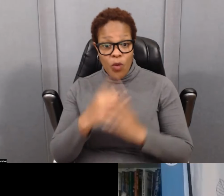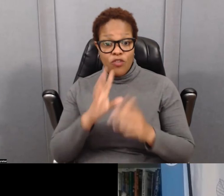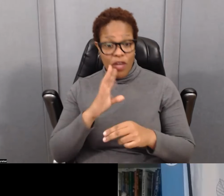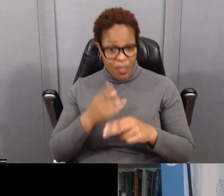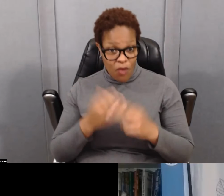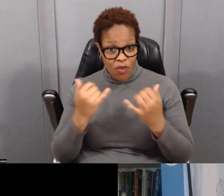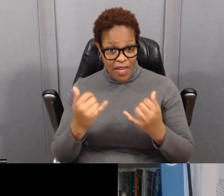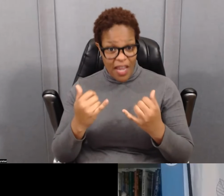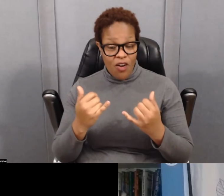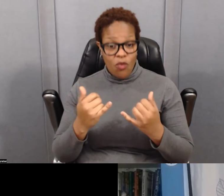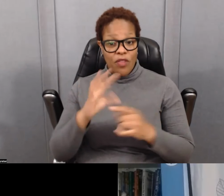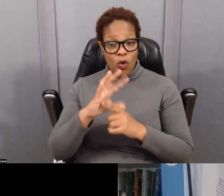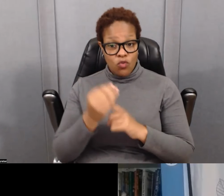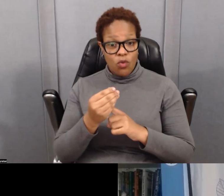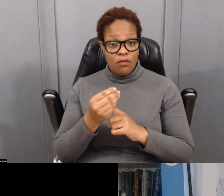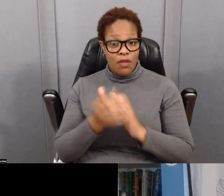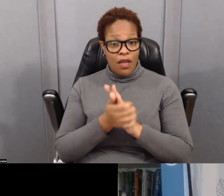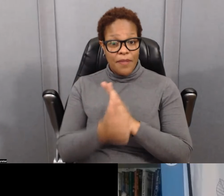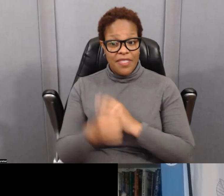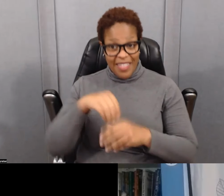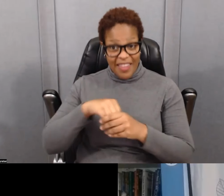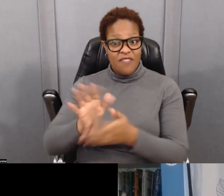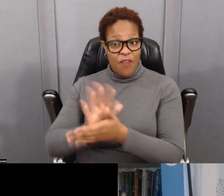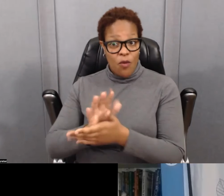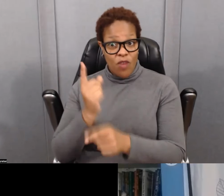with cultural competency in this film, yeah? Absolutely, absolutely.